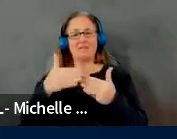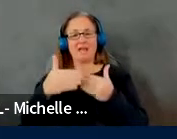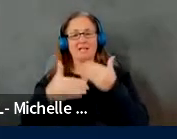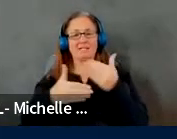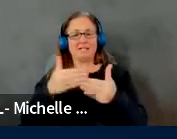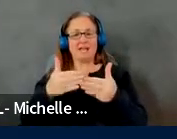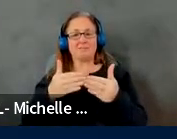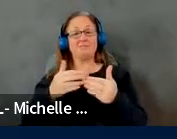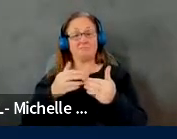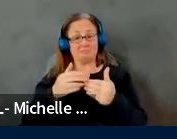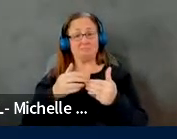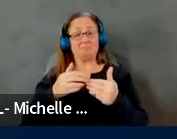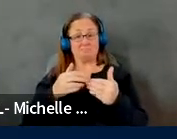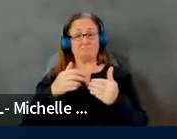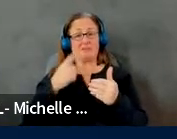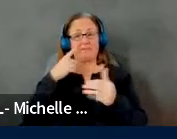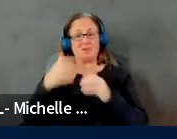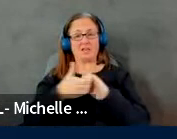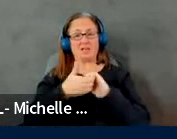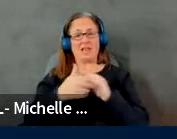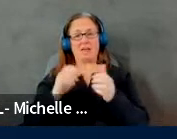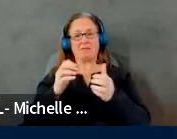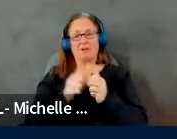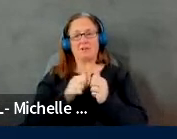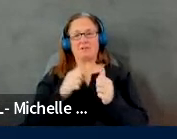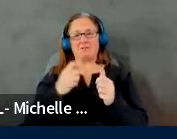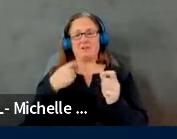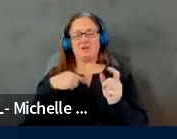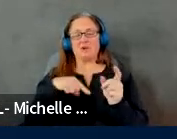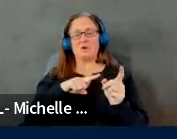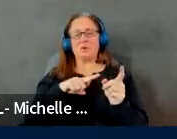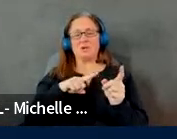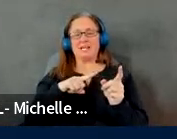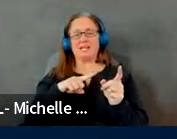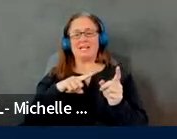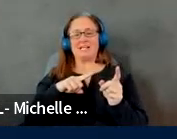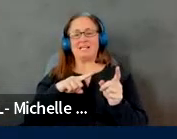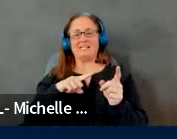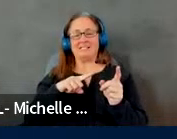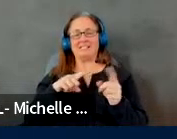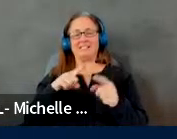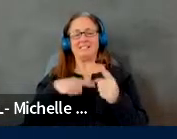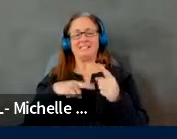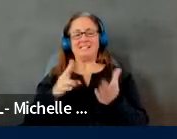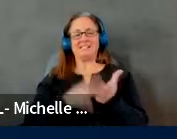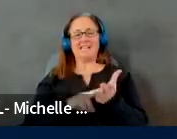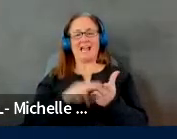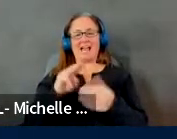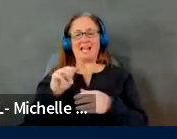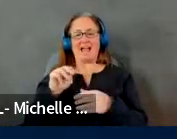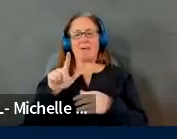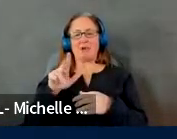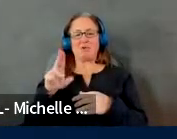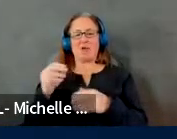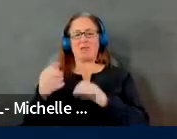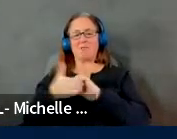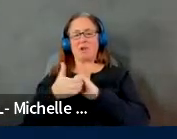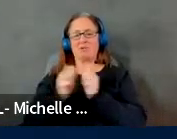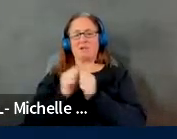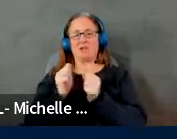collaborative partnership. We signed the MOU in partnership together with CDP and AAPD to